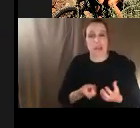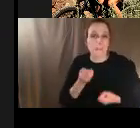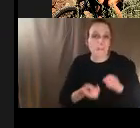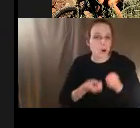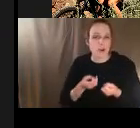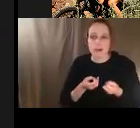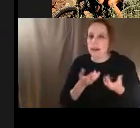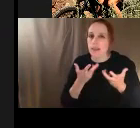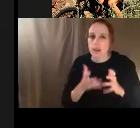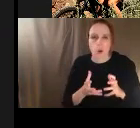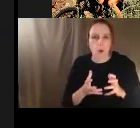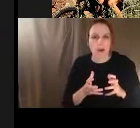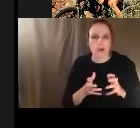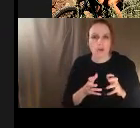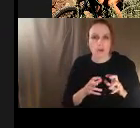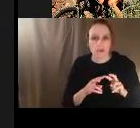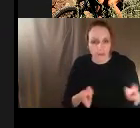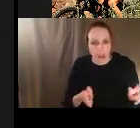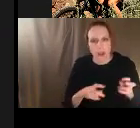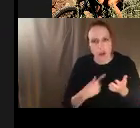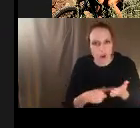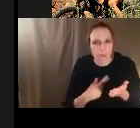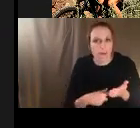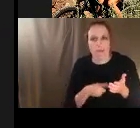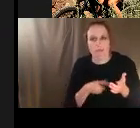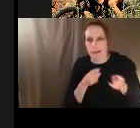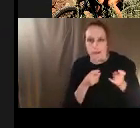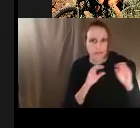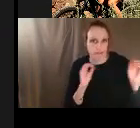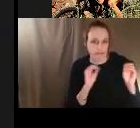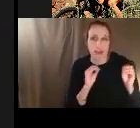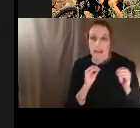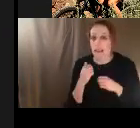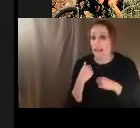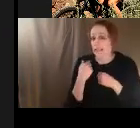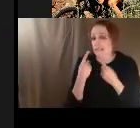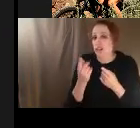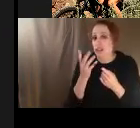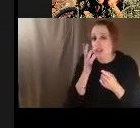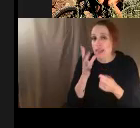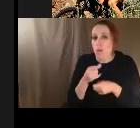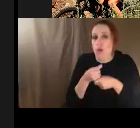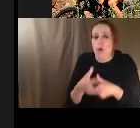eventually all suppressed emotions are going to cause some level of distress.